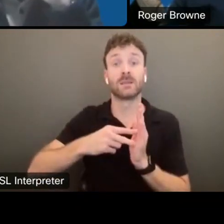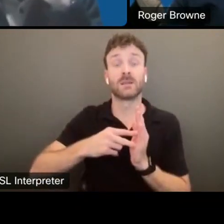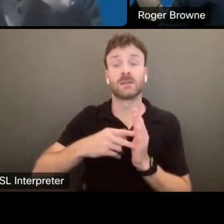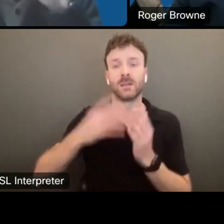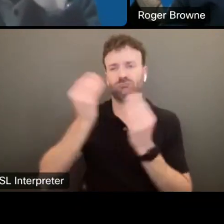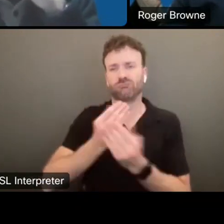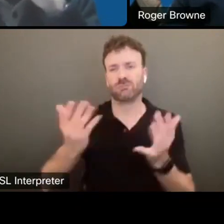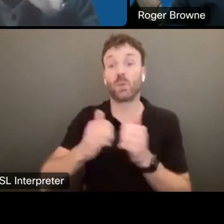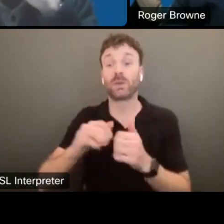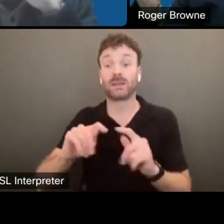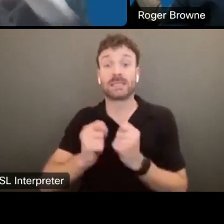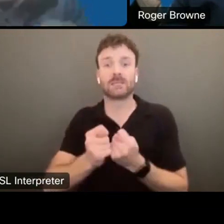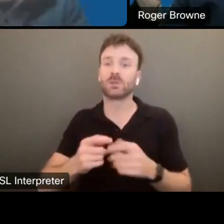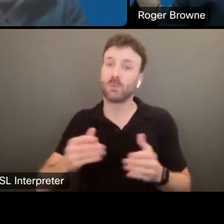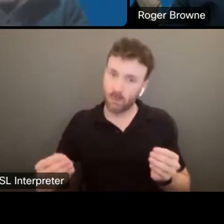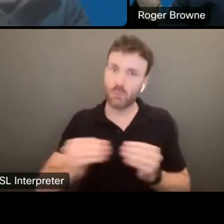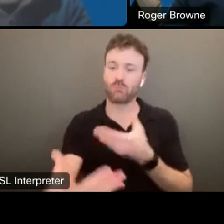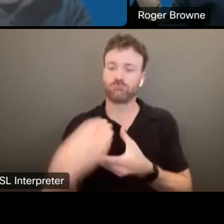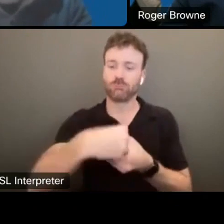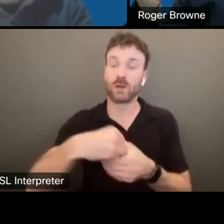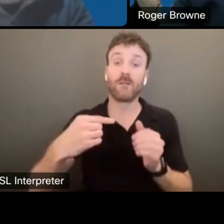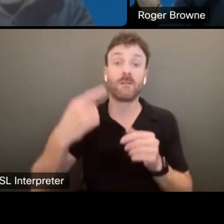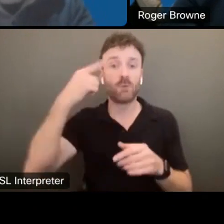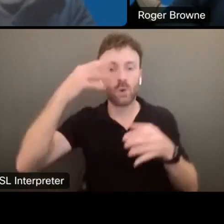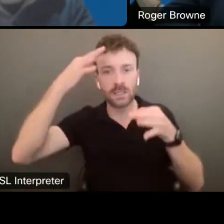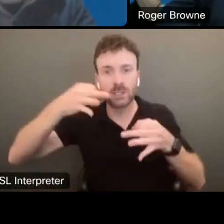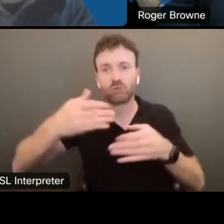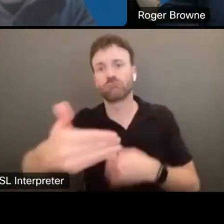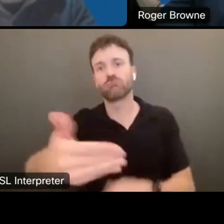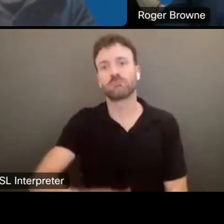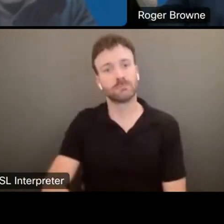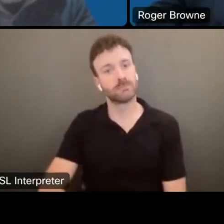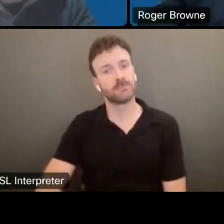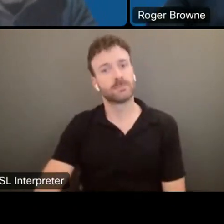engagement in the decision-making process. Speaker: Great. Thank you for that.